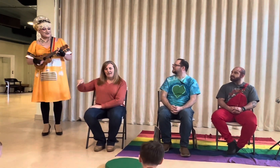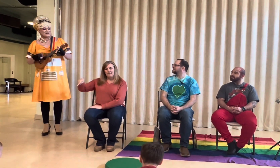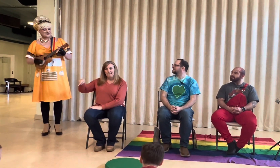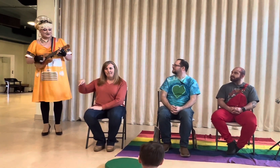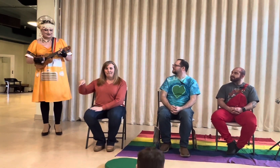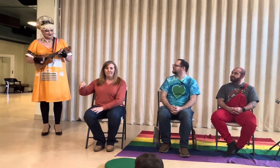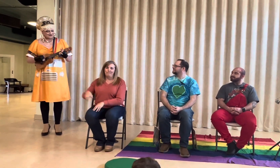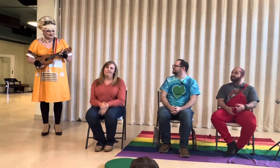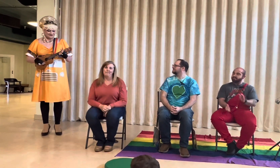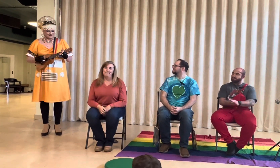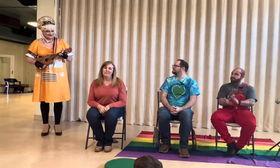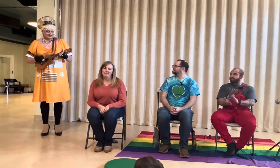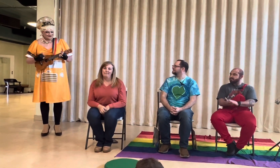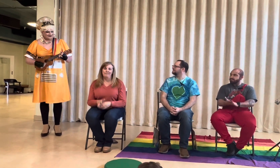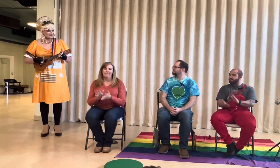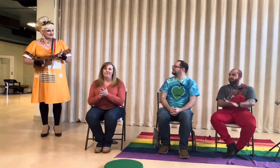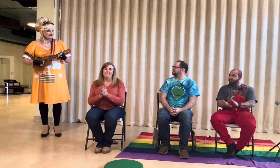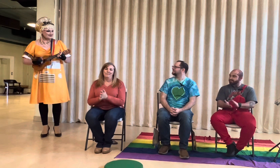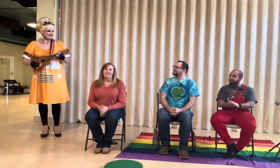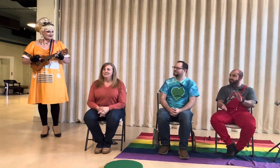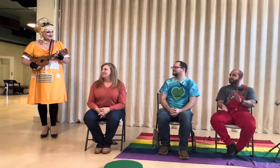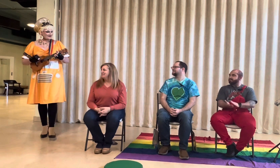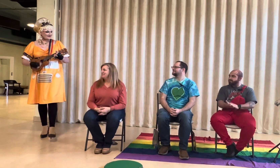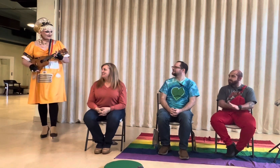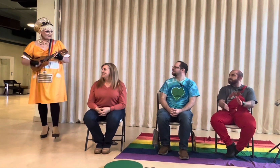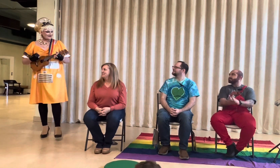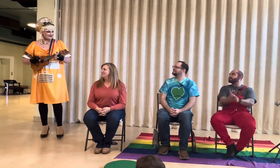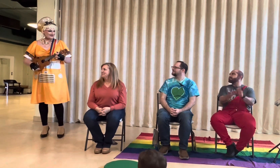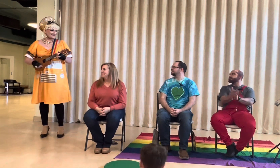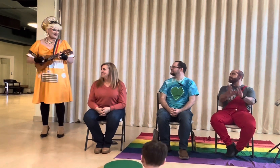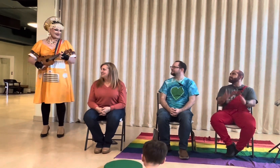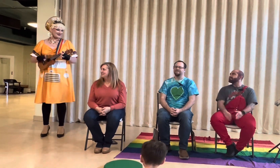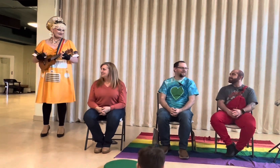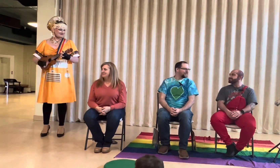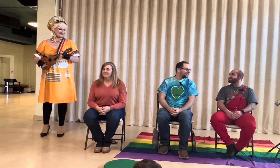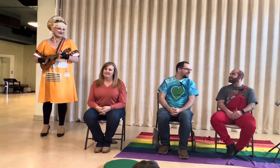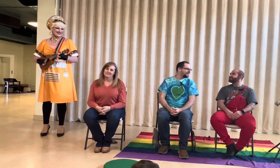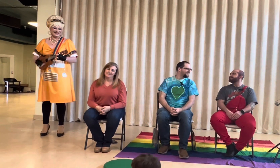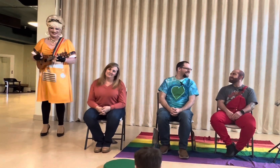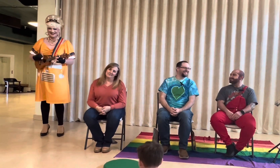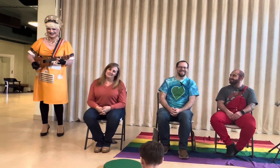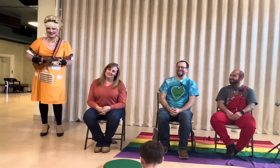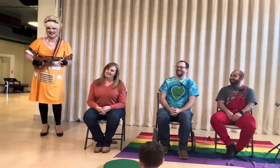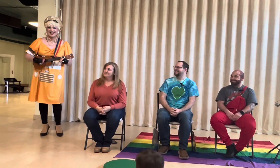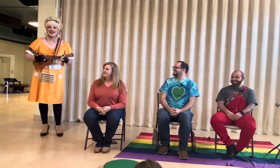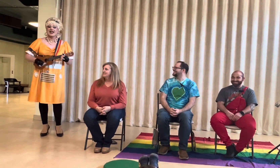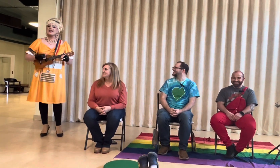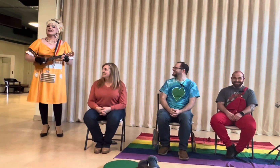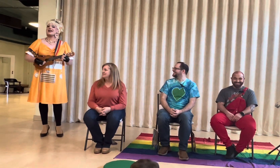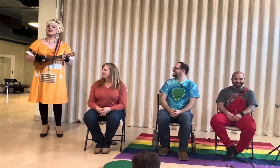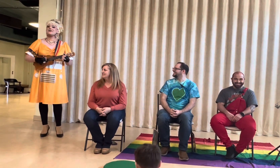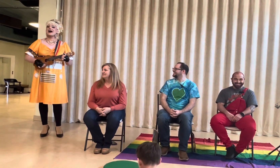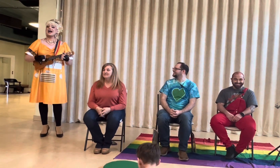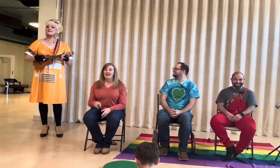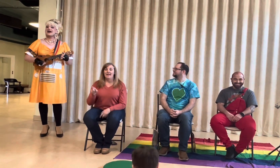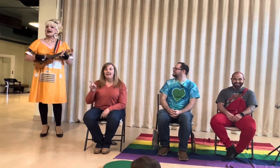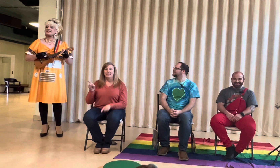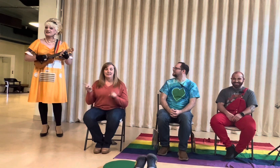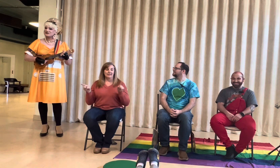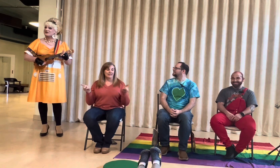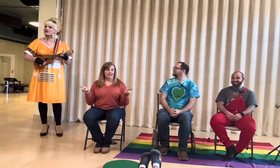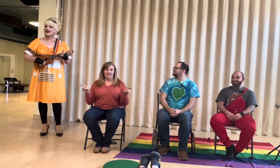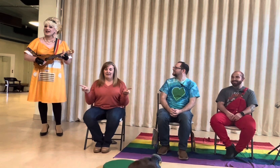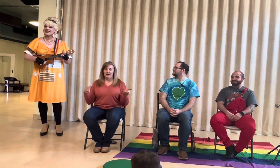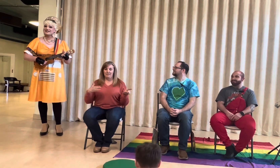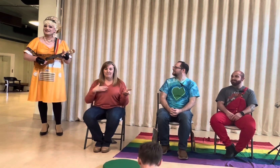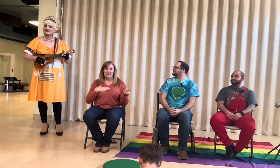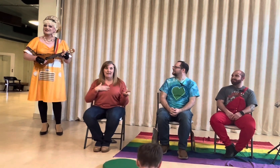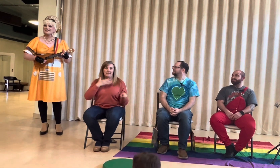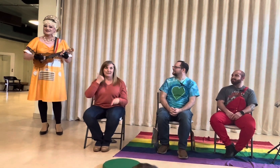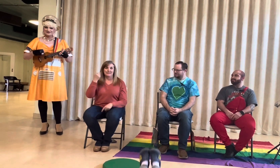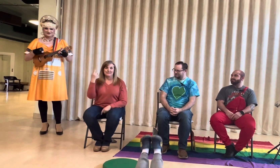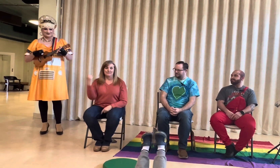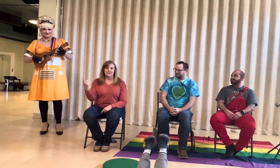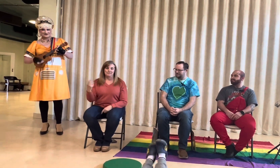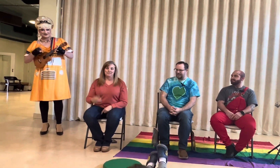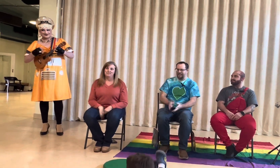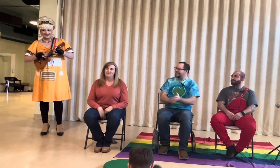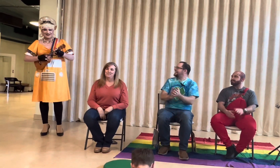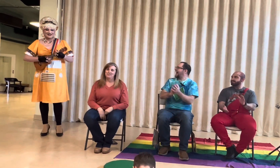🎸🎸🎸 They're my best friend. 🎶🎶